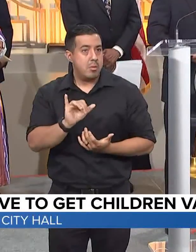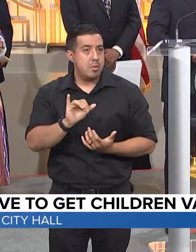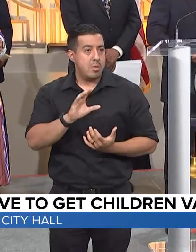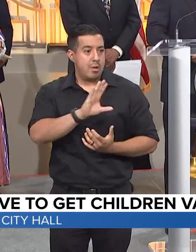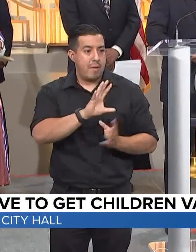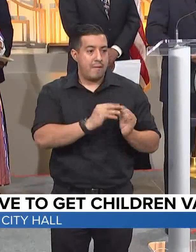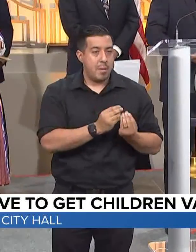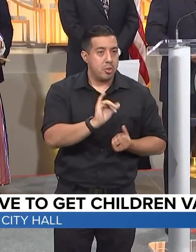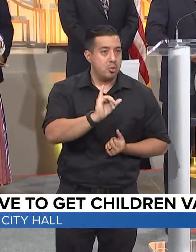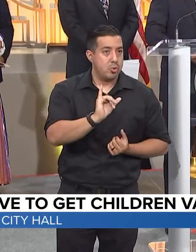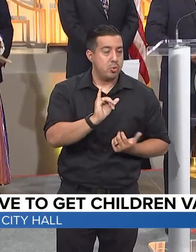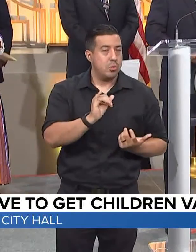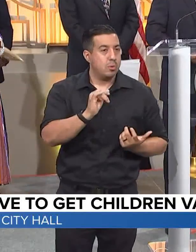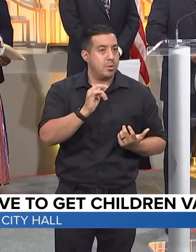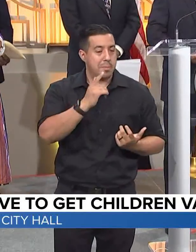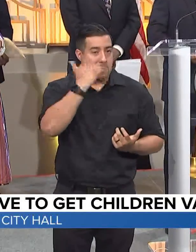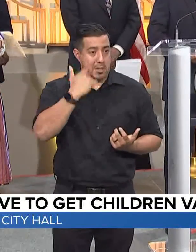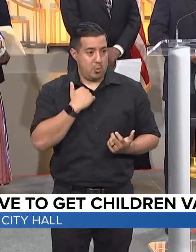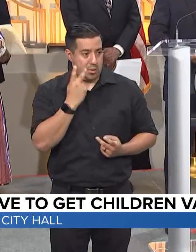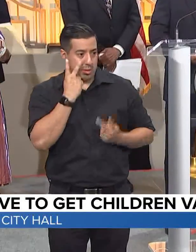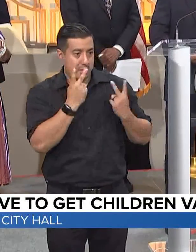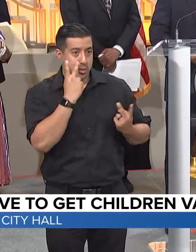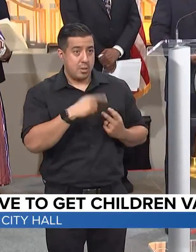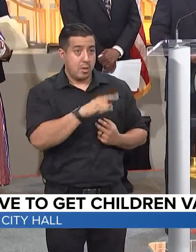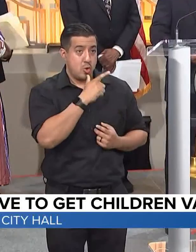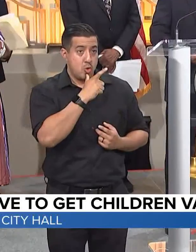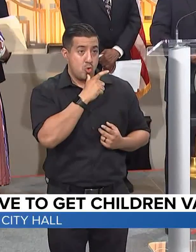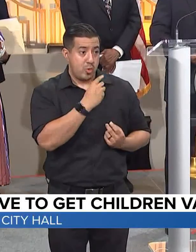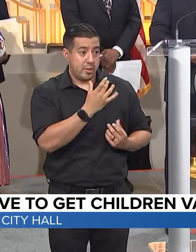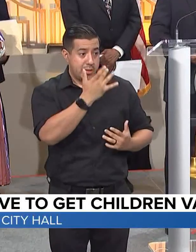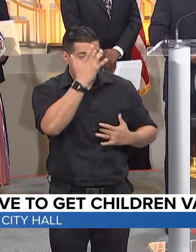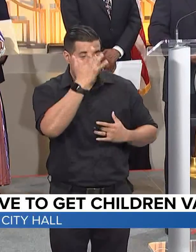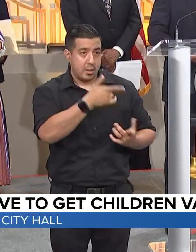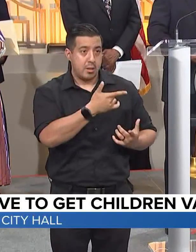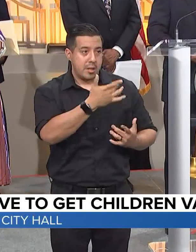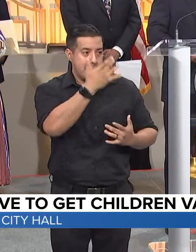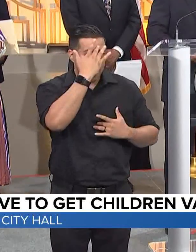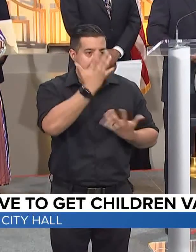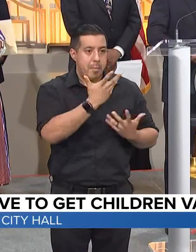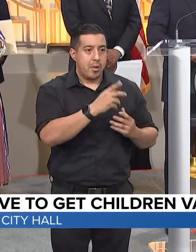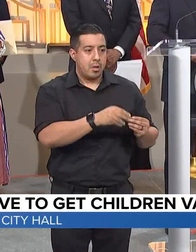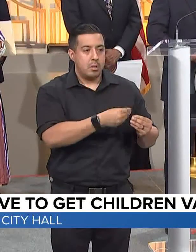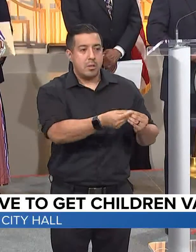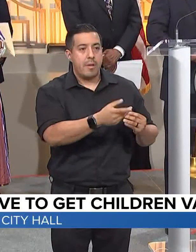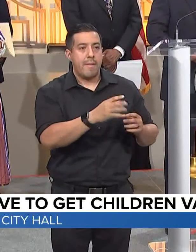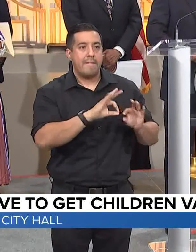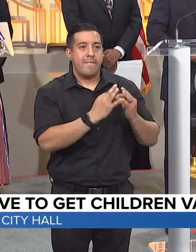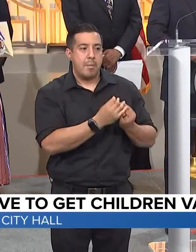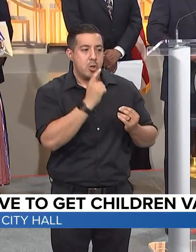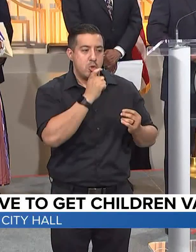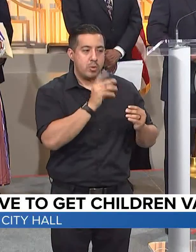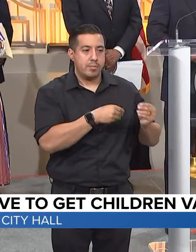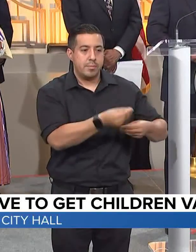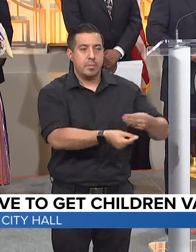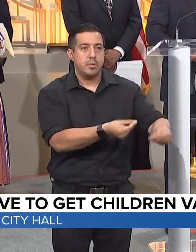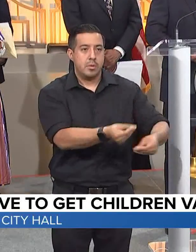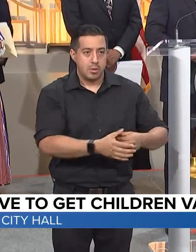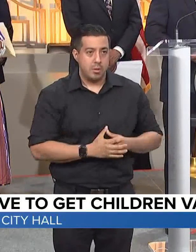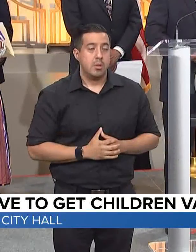because we have found that those who get infected are most often affected by another family member. If you look at the graph,